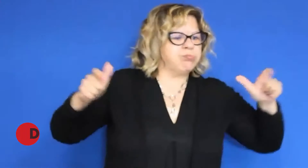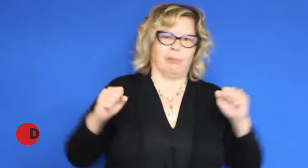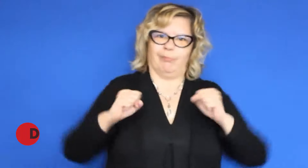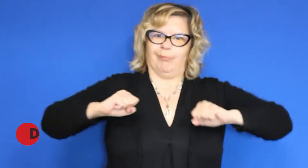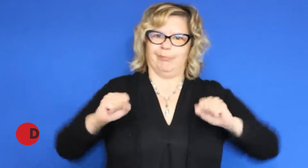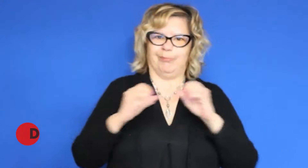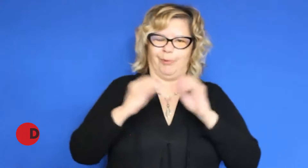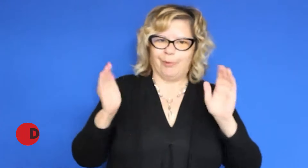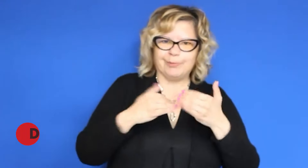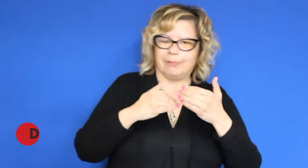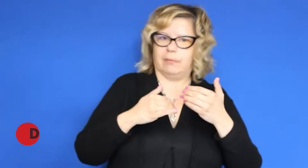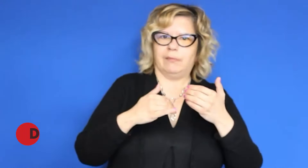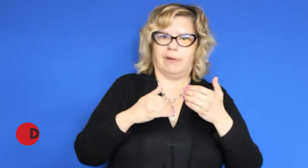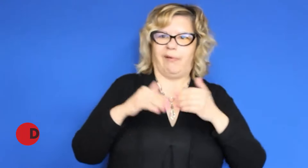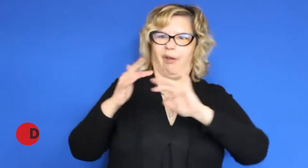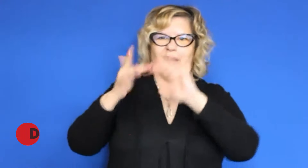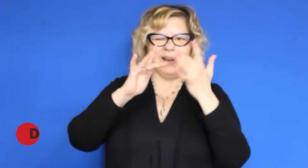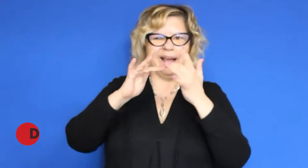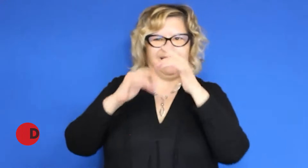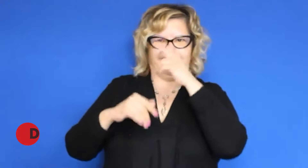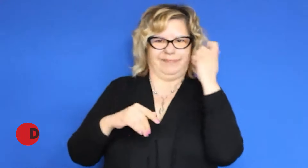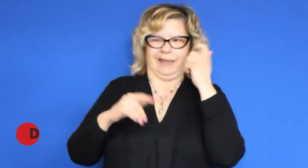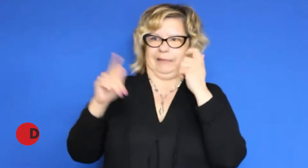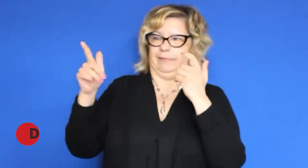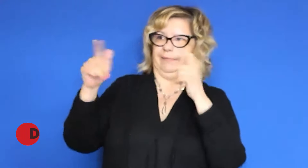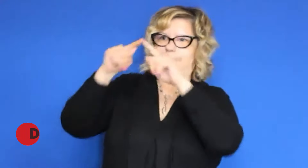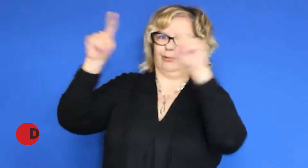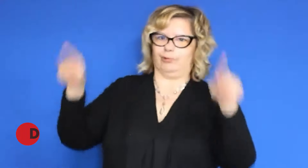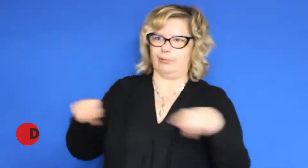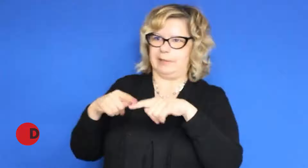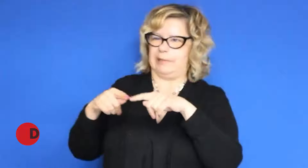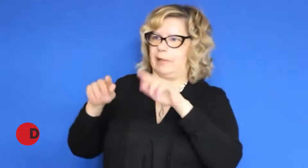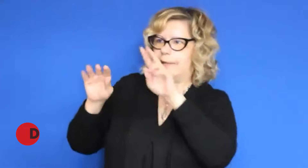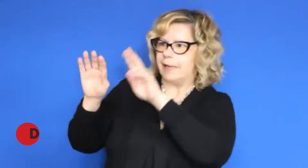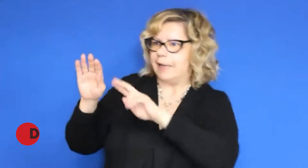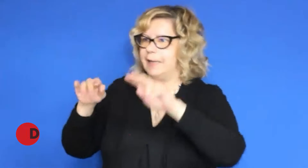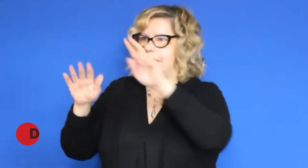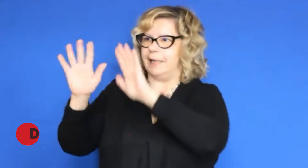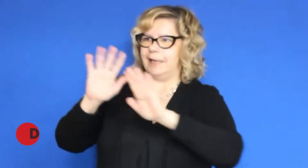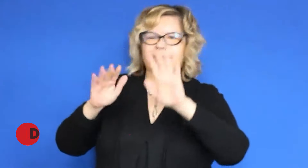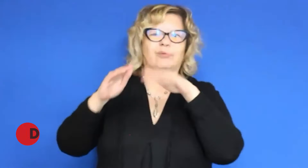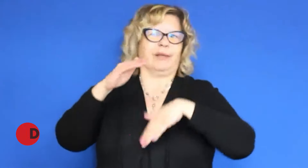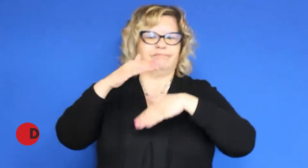where more bodies could fit in a room. With ASL Classes being held online, everyone couldn't fit on the screen,